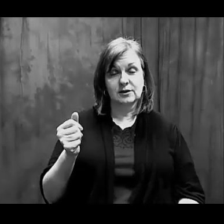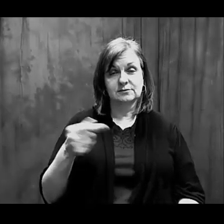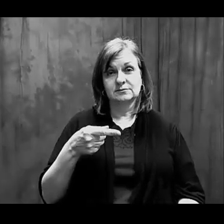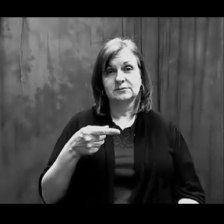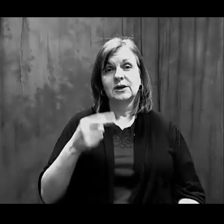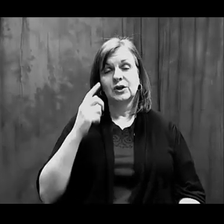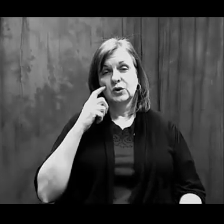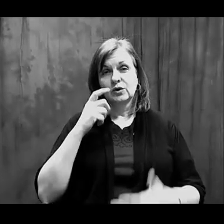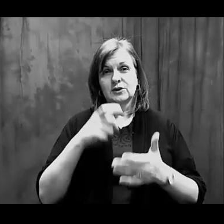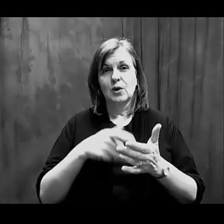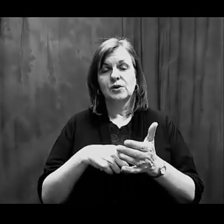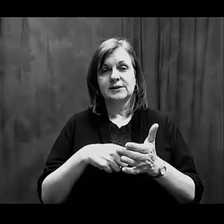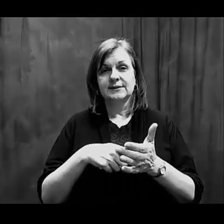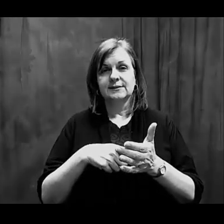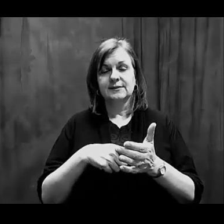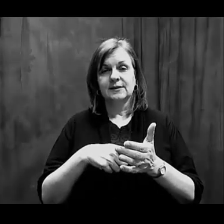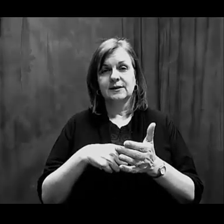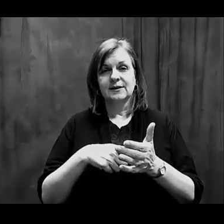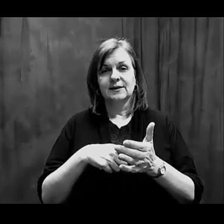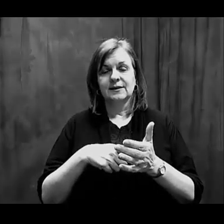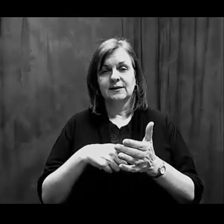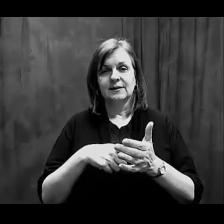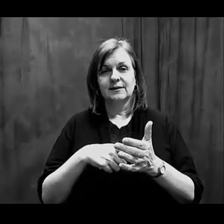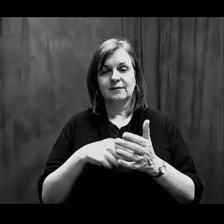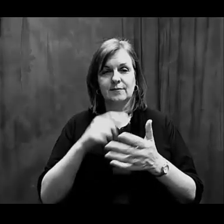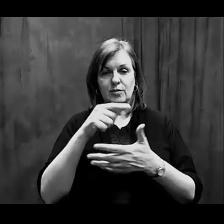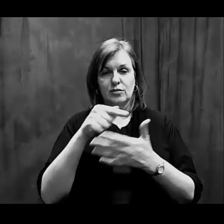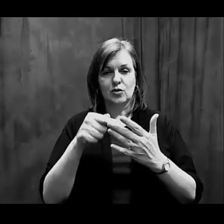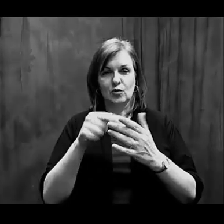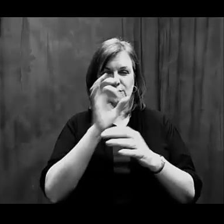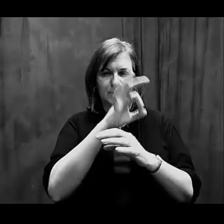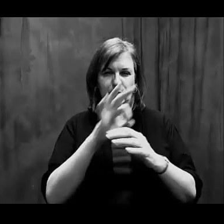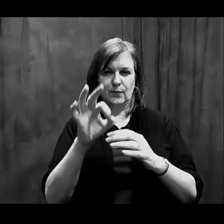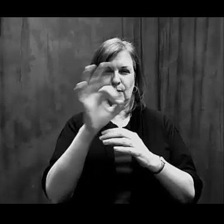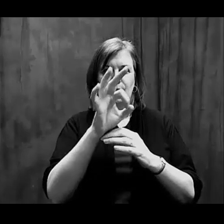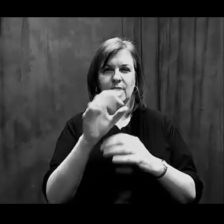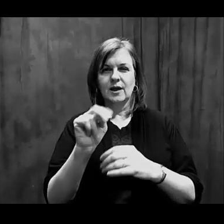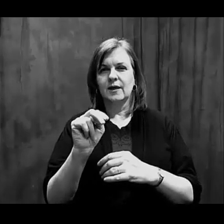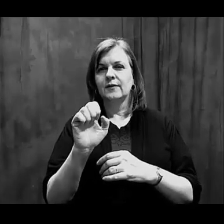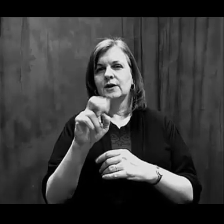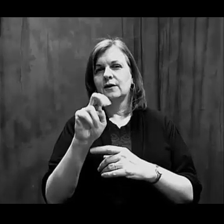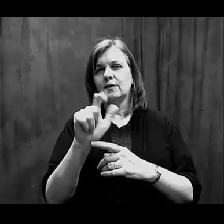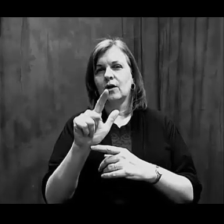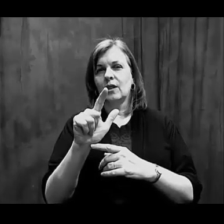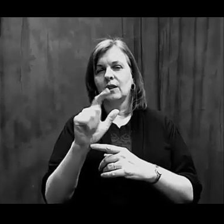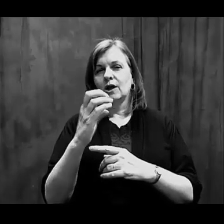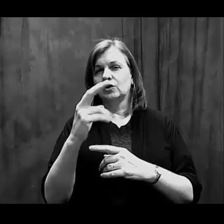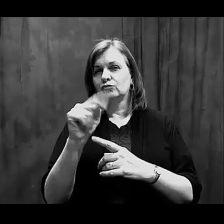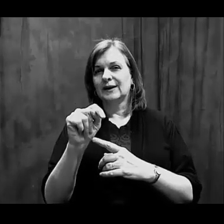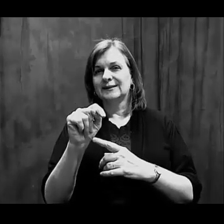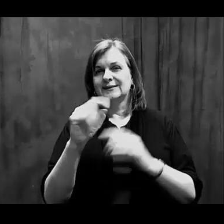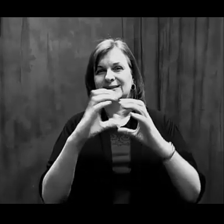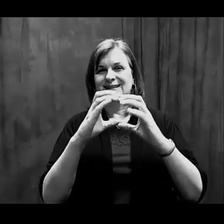in our boxer puppy is that those cells - neural crest cells